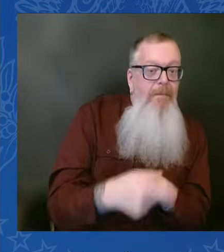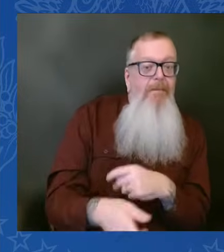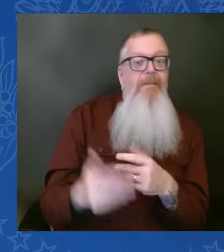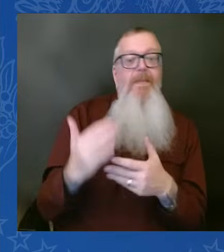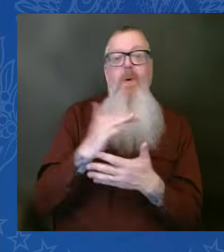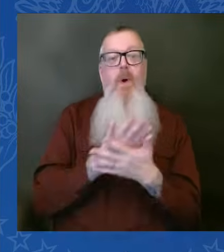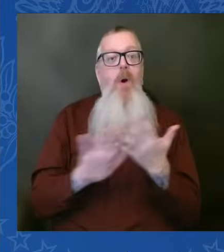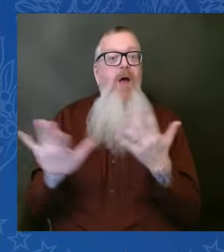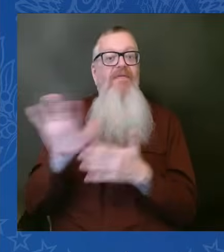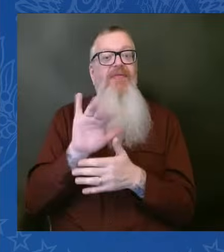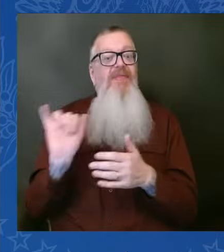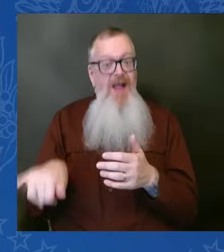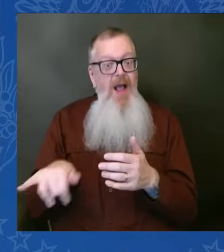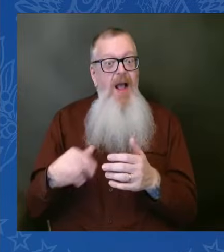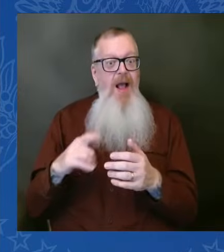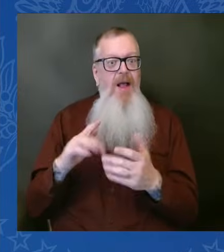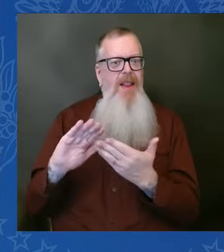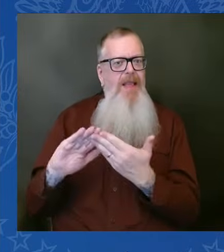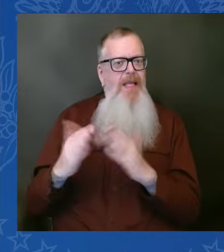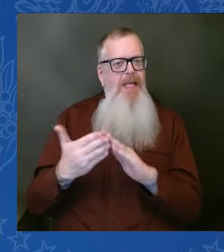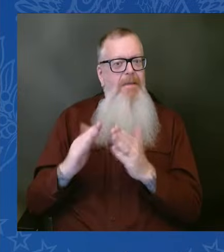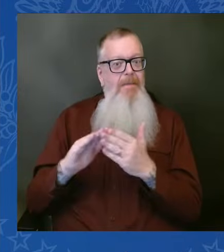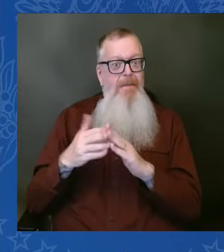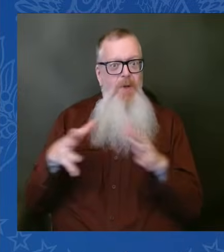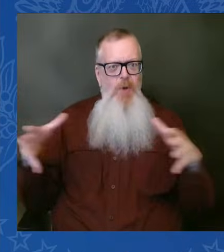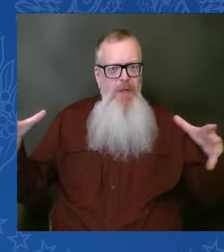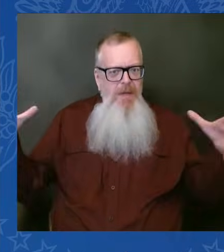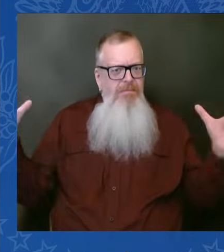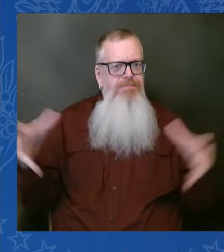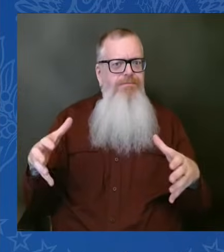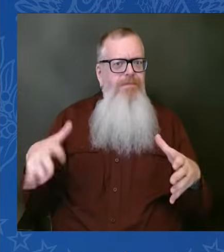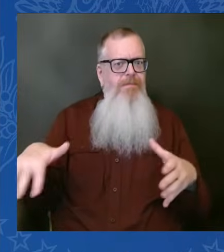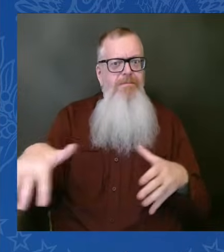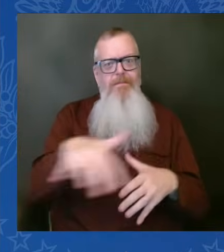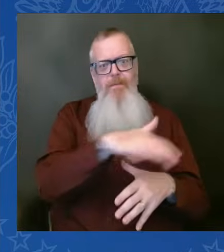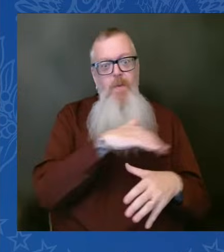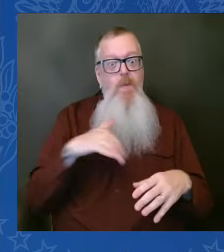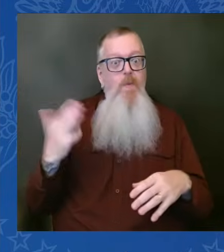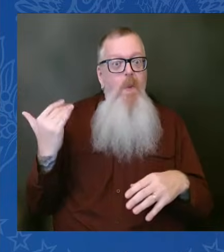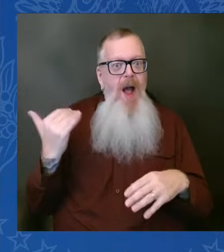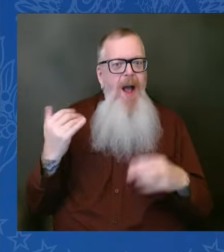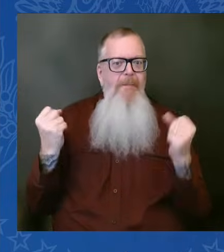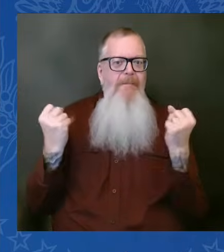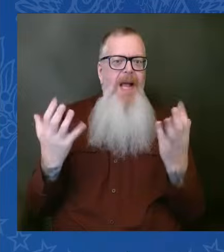because thousands of people move in who can afford -- can afford to live a decent life.